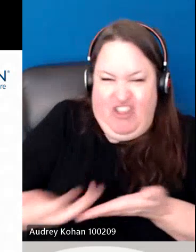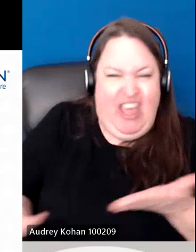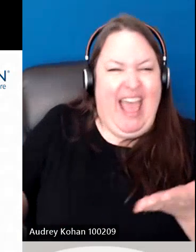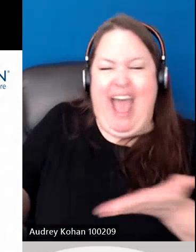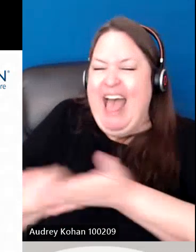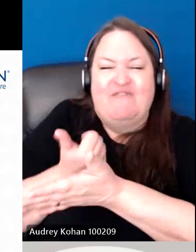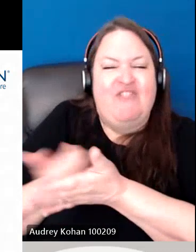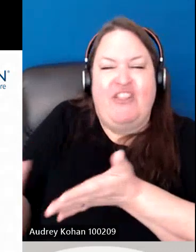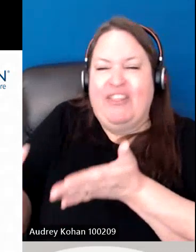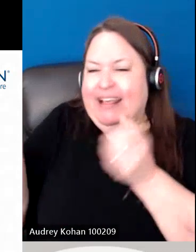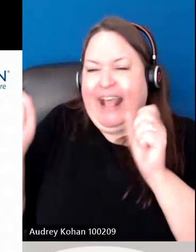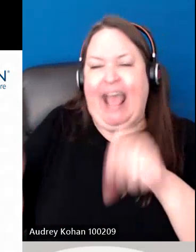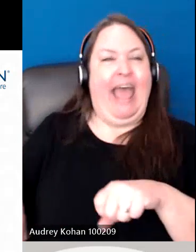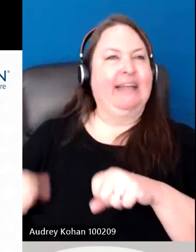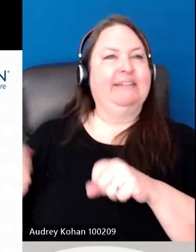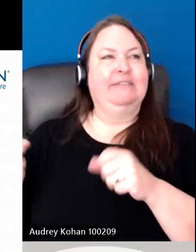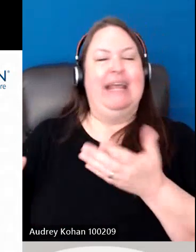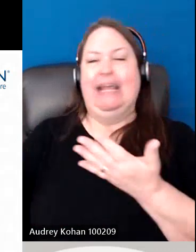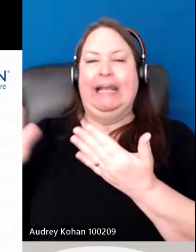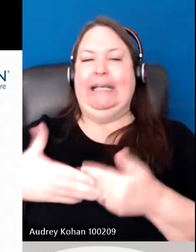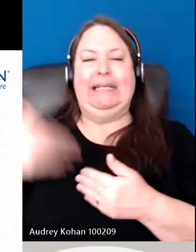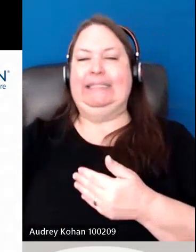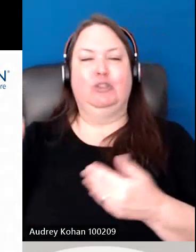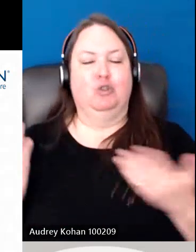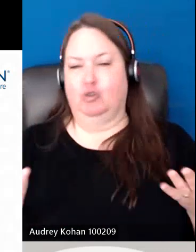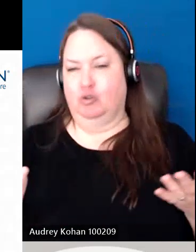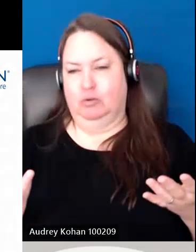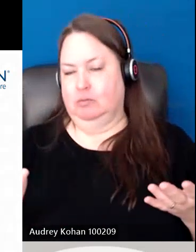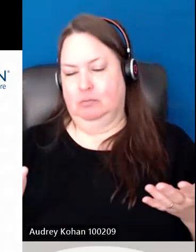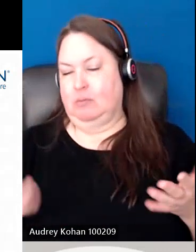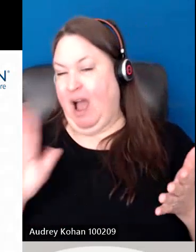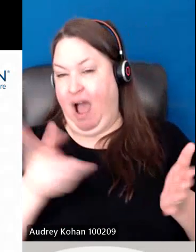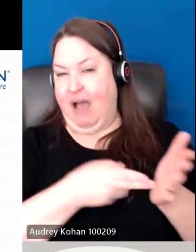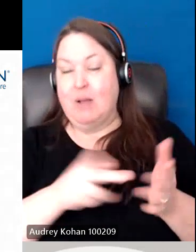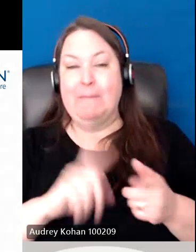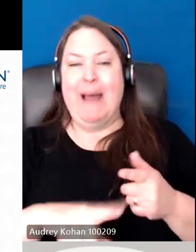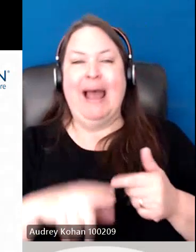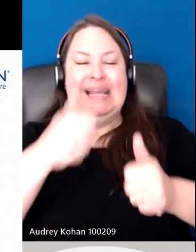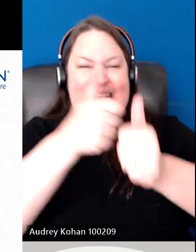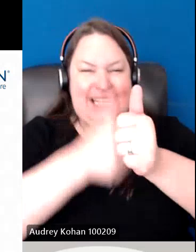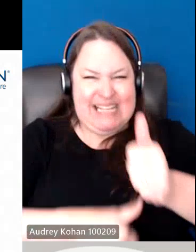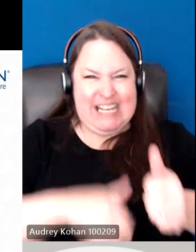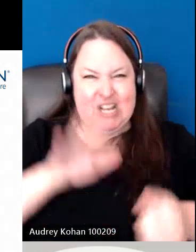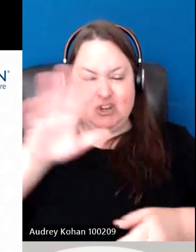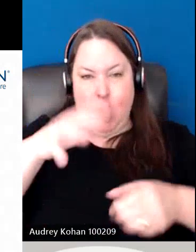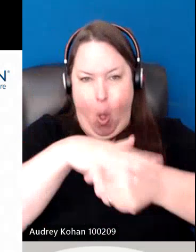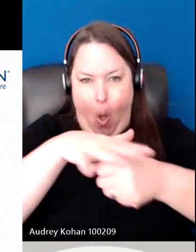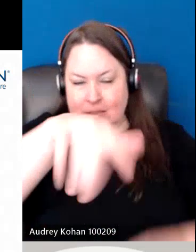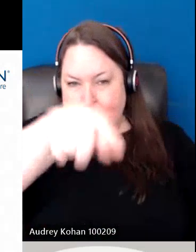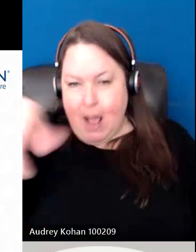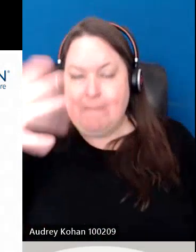could be it was easier to do to be honest but each individual location may require an addendum to the